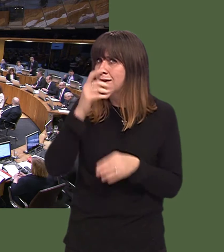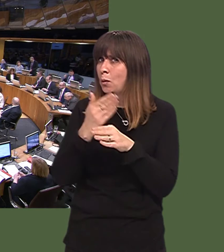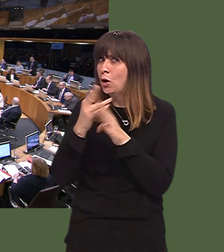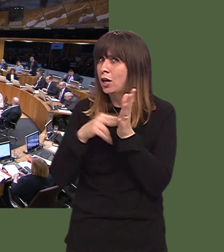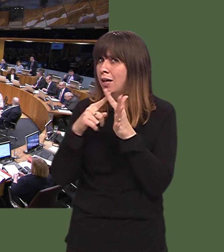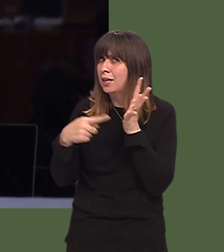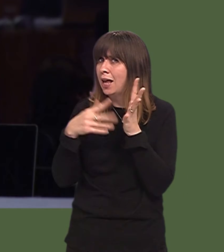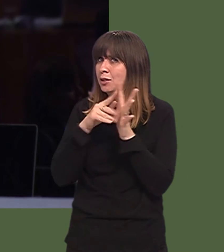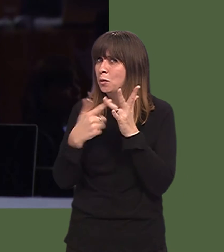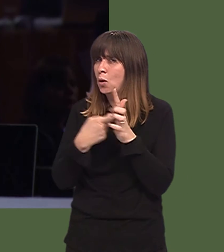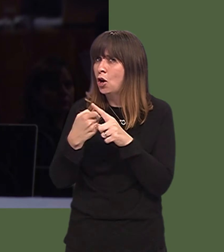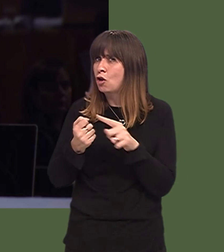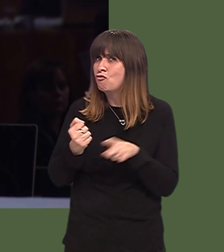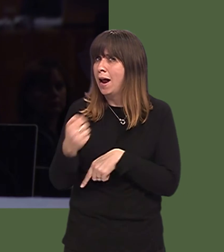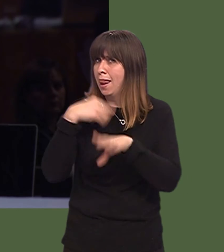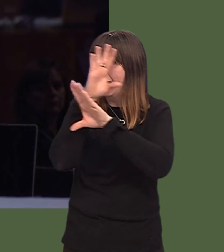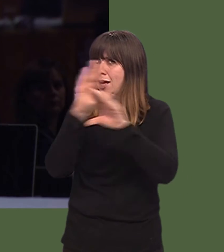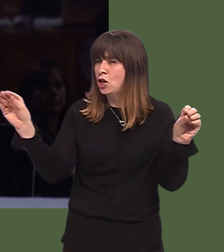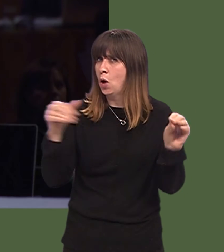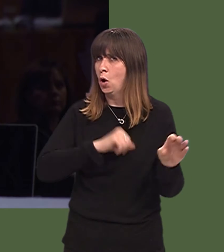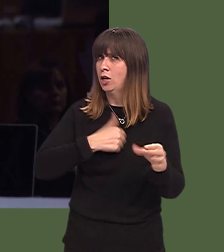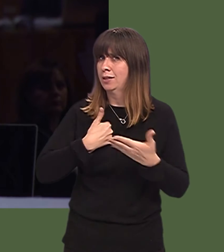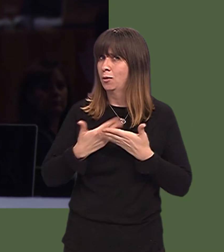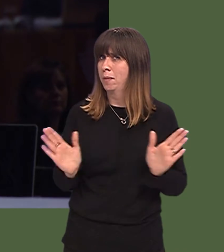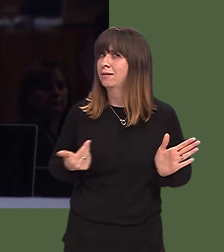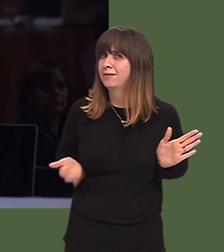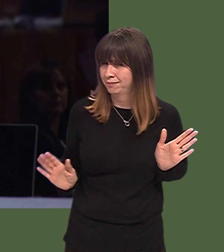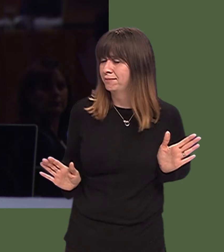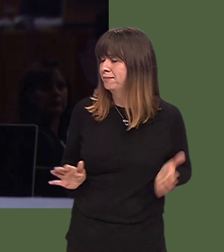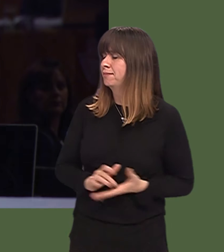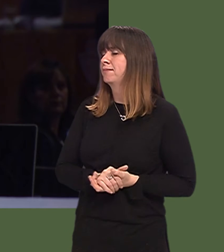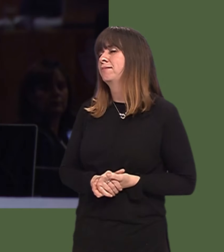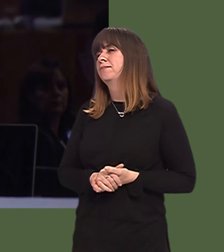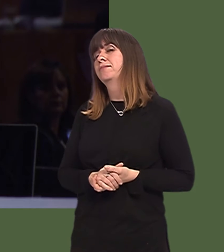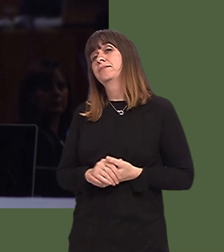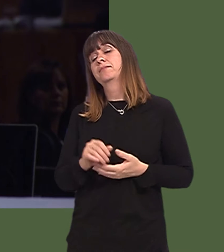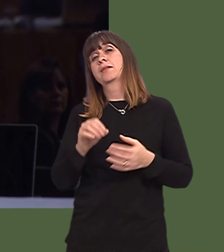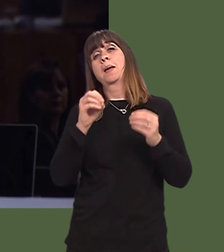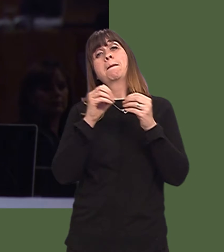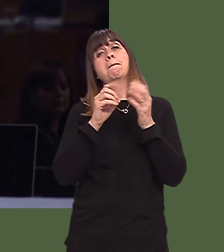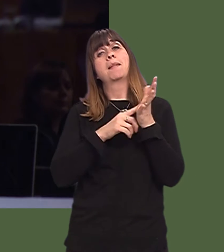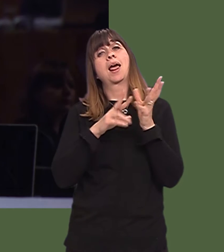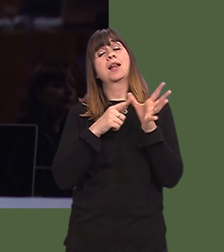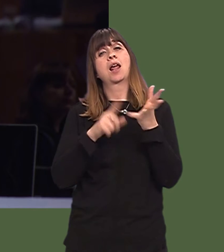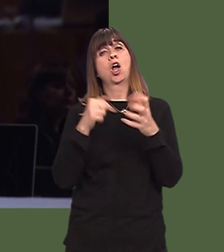First Minister, Iíve had correspondence from people who are frustrated at insufficient public transport links in Blaenau Gwent at night time.